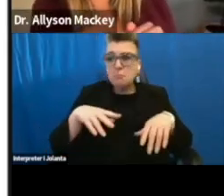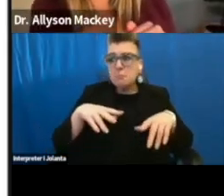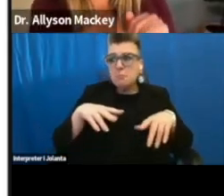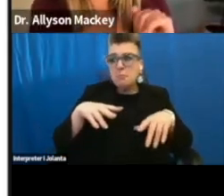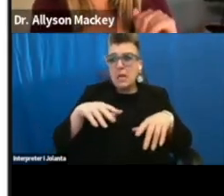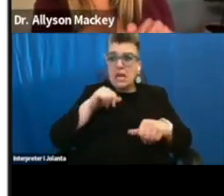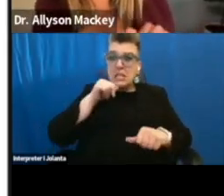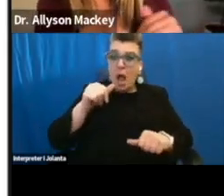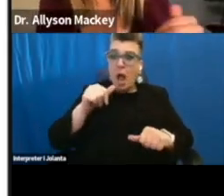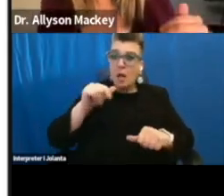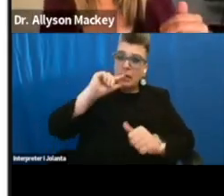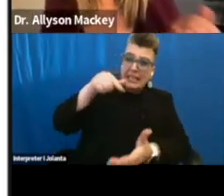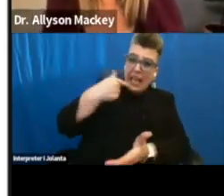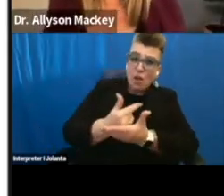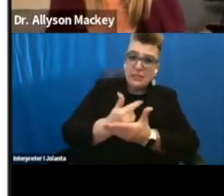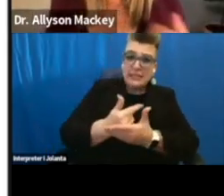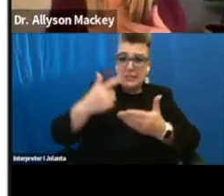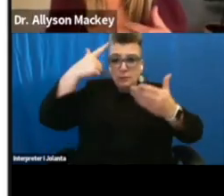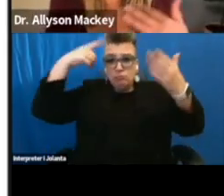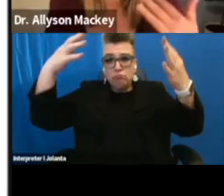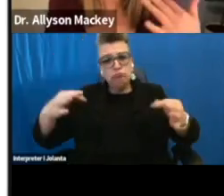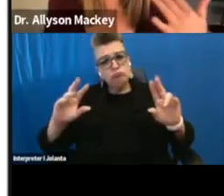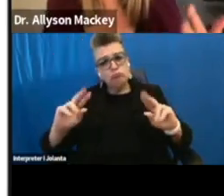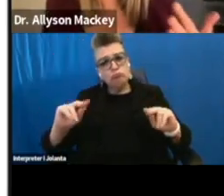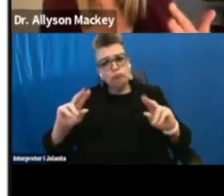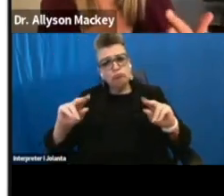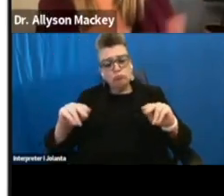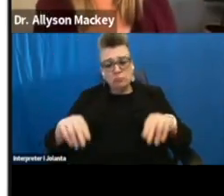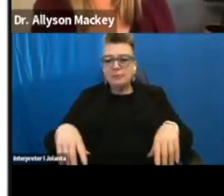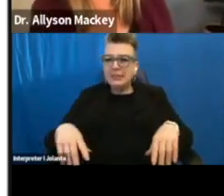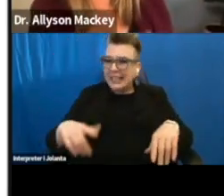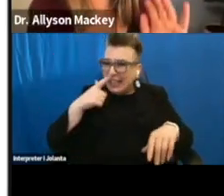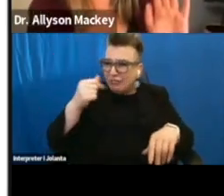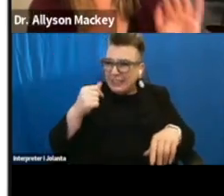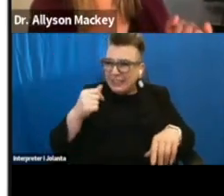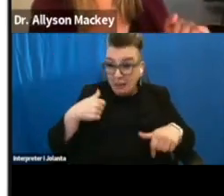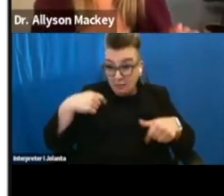relationship between child sleep and persistence which I found shocking as a person who's very